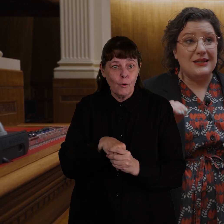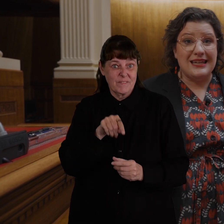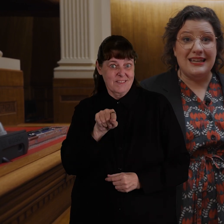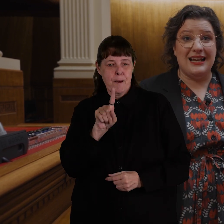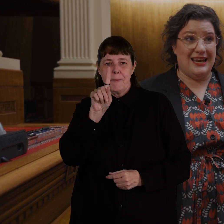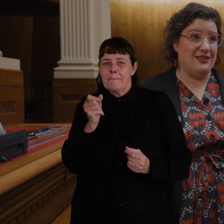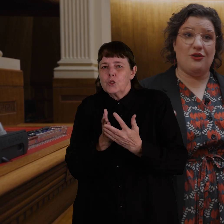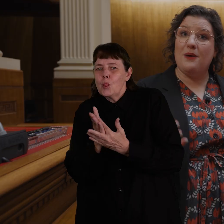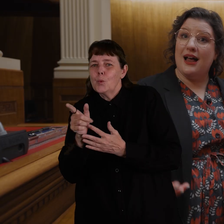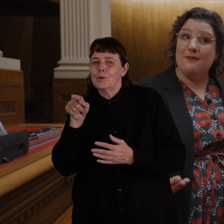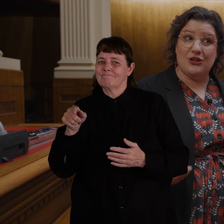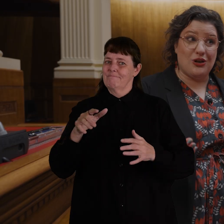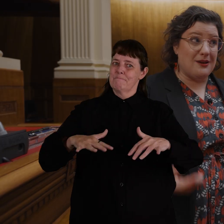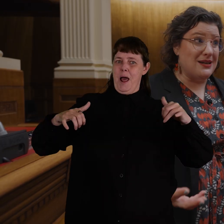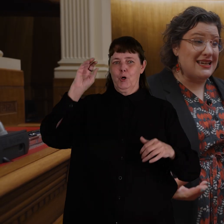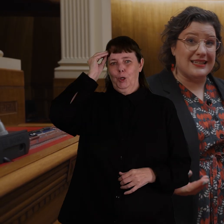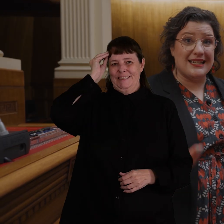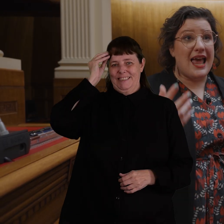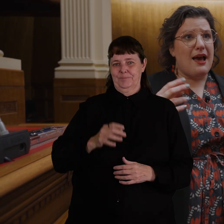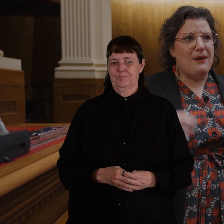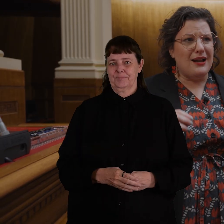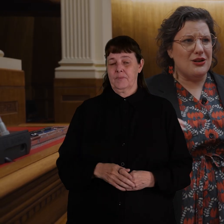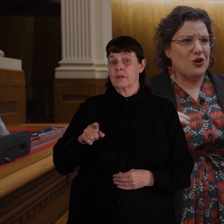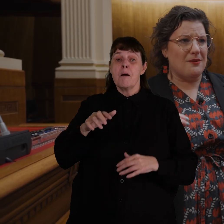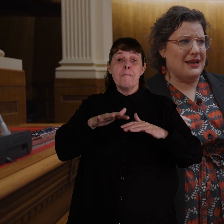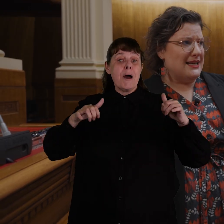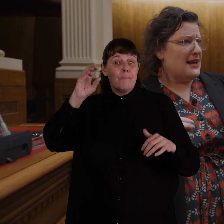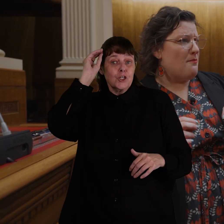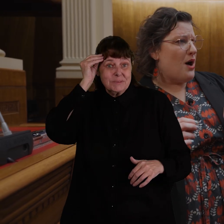but particularly through parliamentary committees. Parliamentary committees